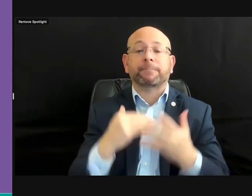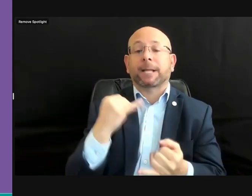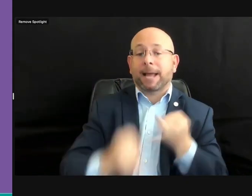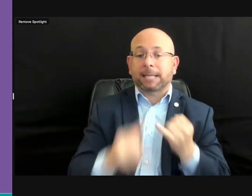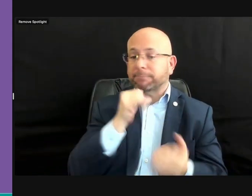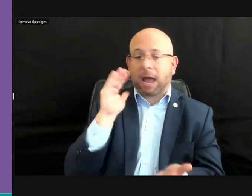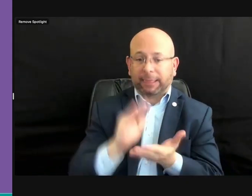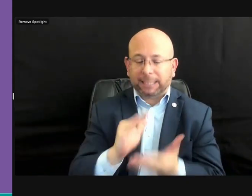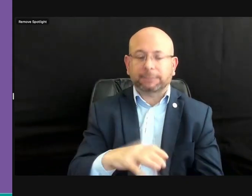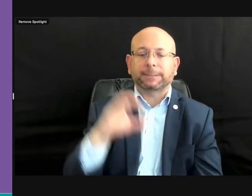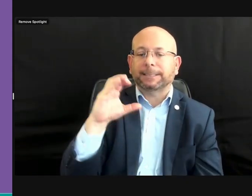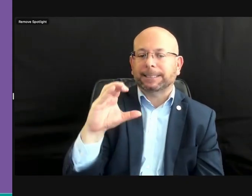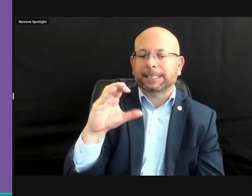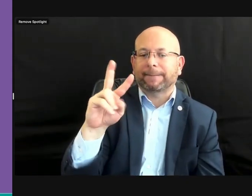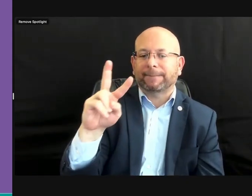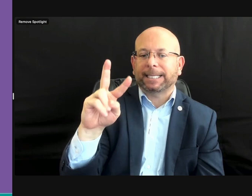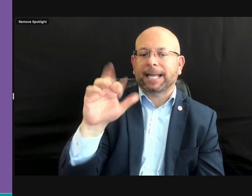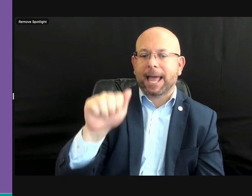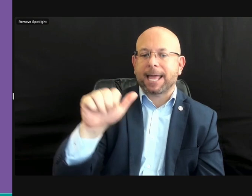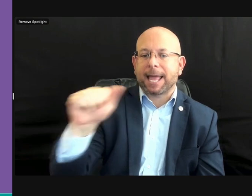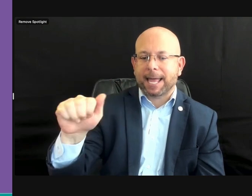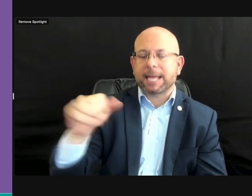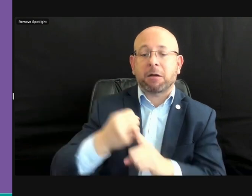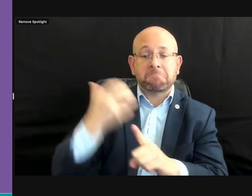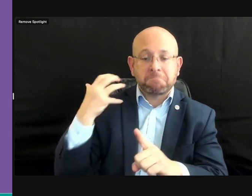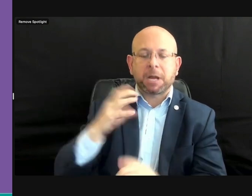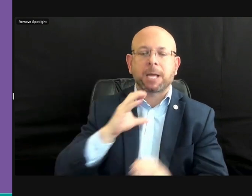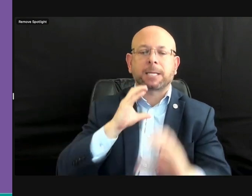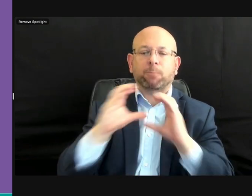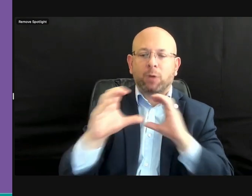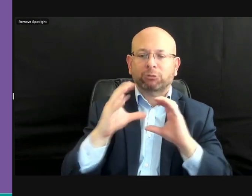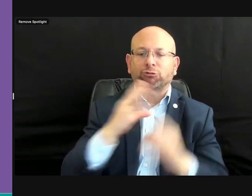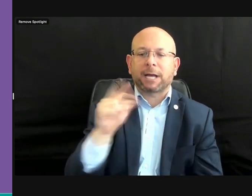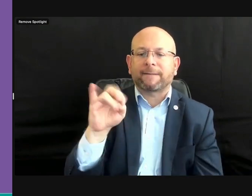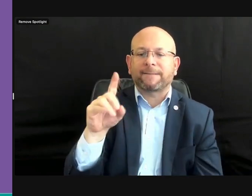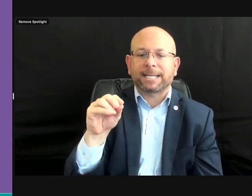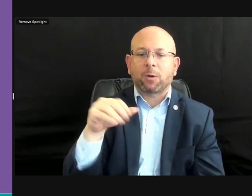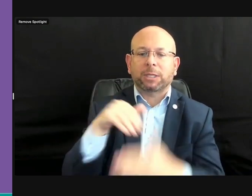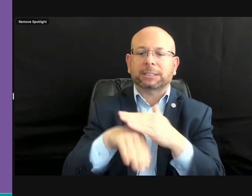Last, but not least, is the CVAA. This acronym stands for Communication and Video